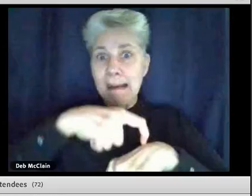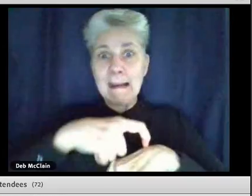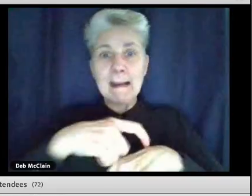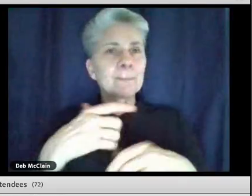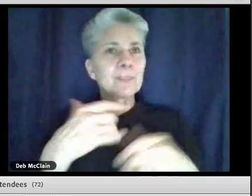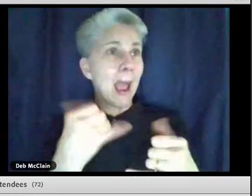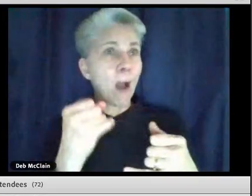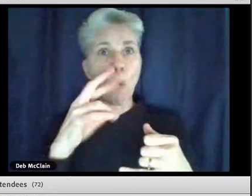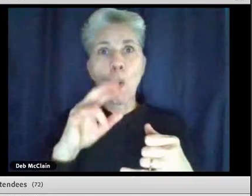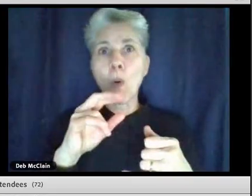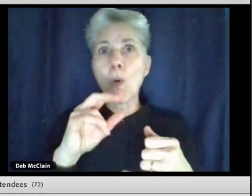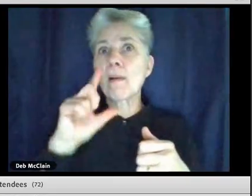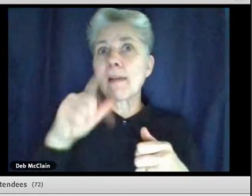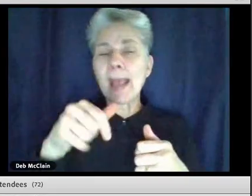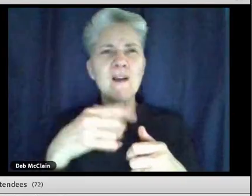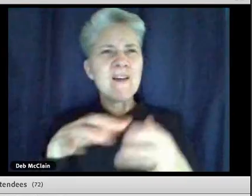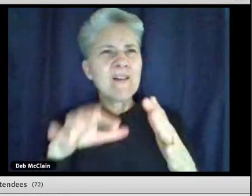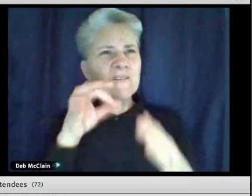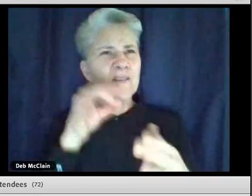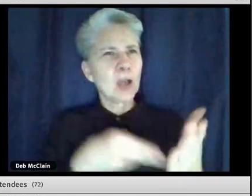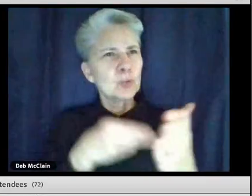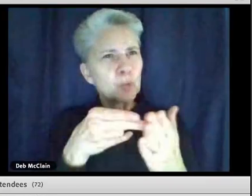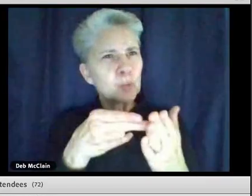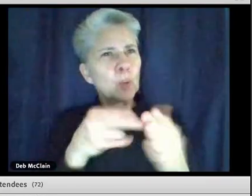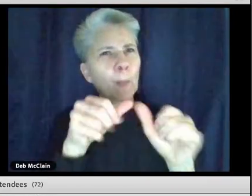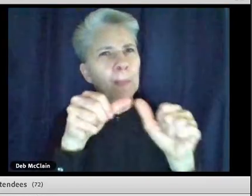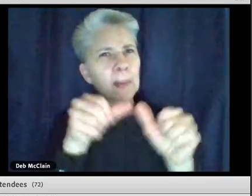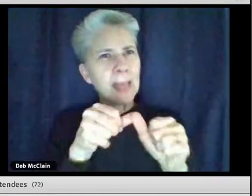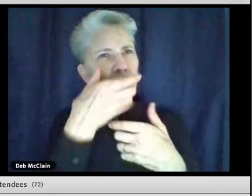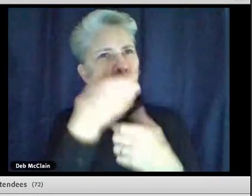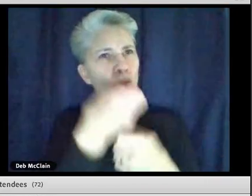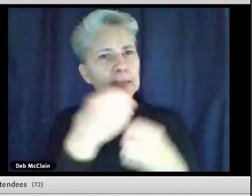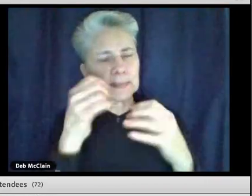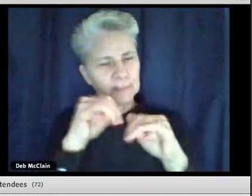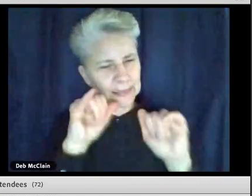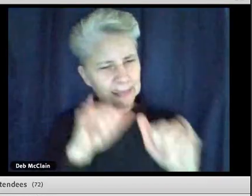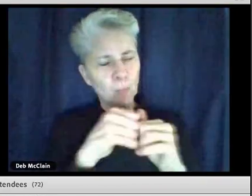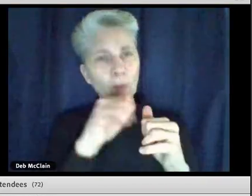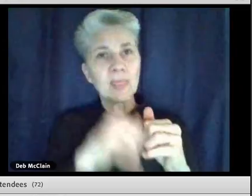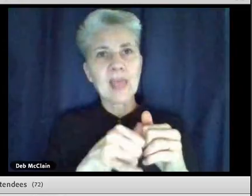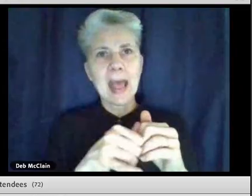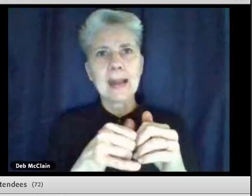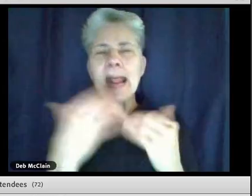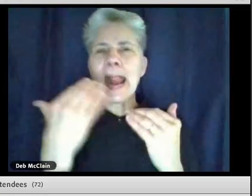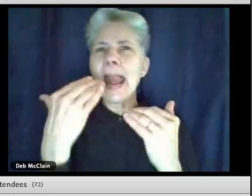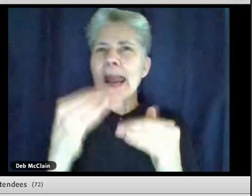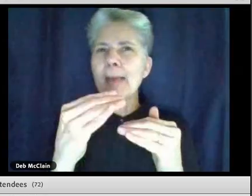And so again, in times like this and any time, you know, find a few sources you trust and stick with them.